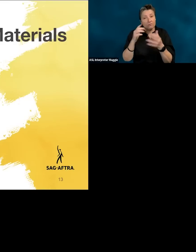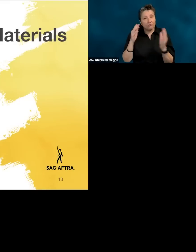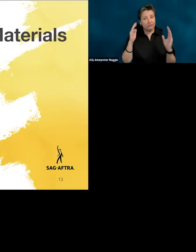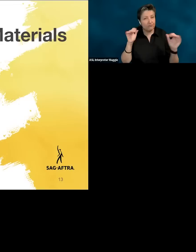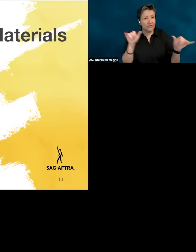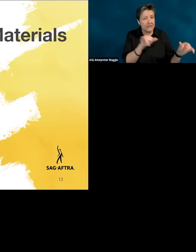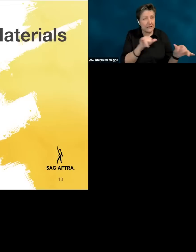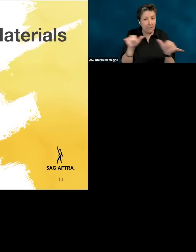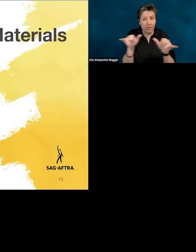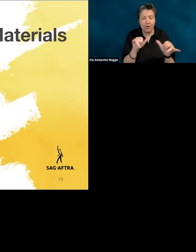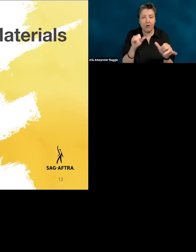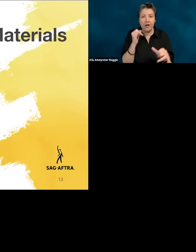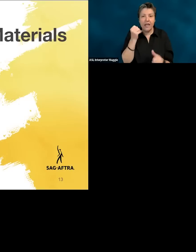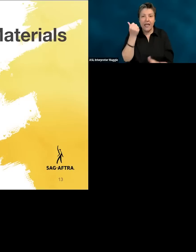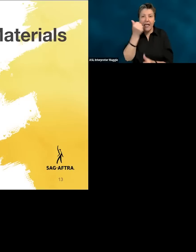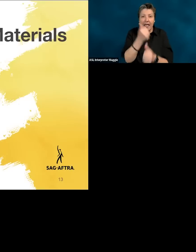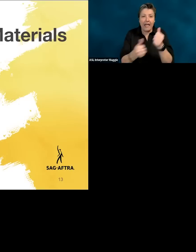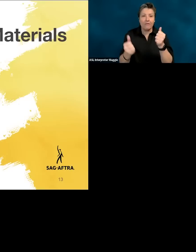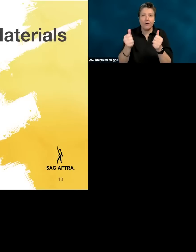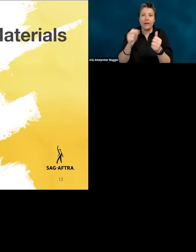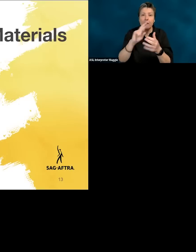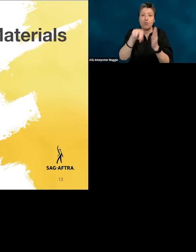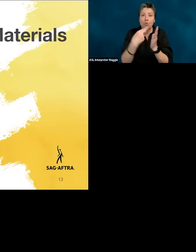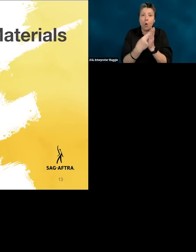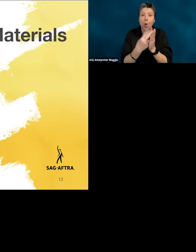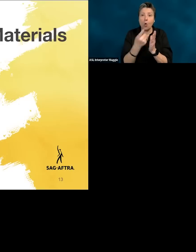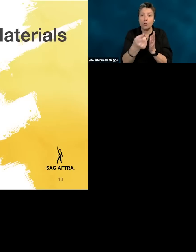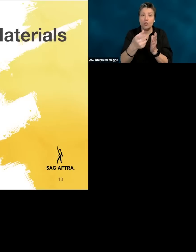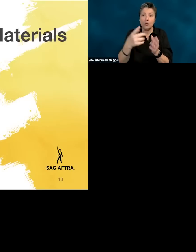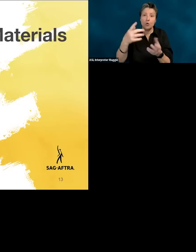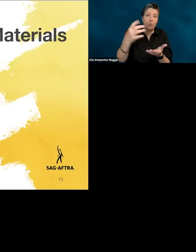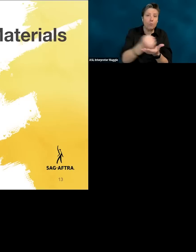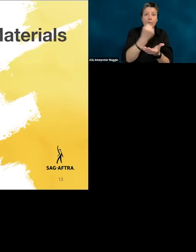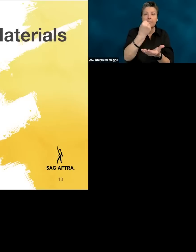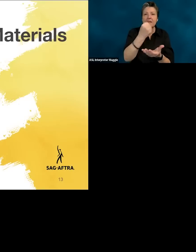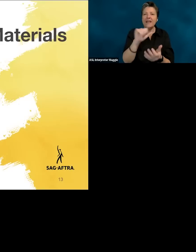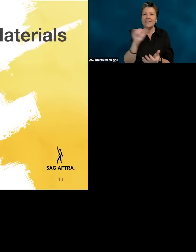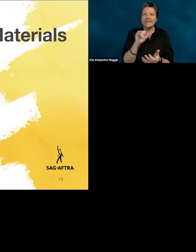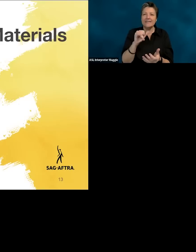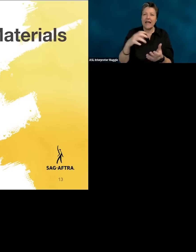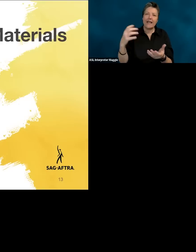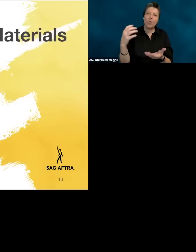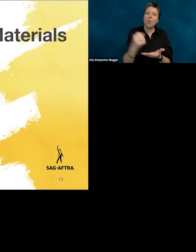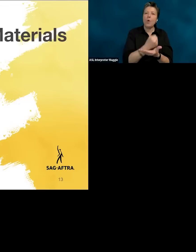is like winning the gold medal. And as we know, there's 100s of 1000s of talented actors,